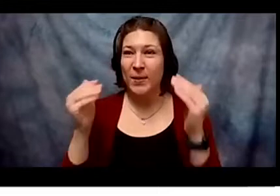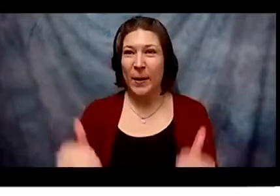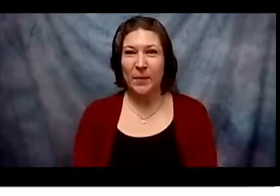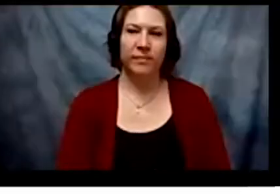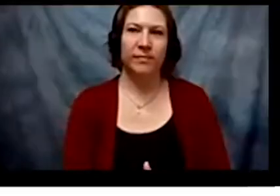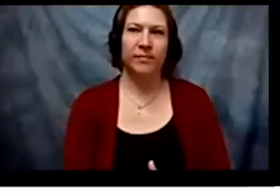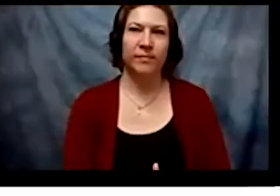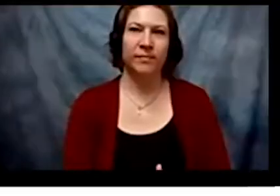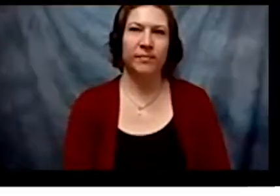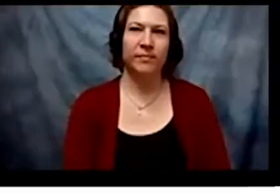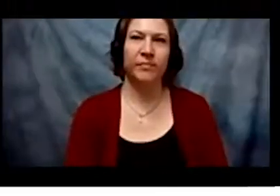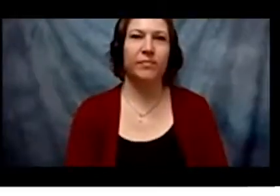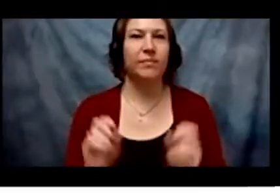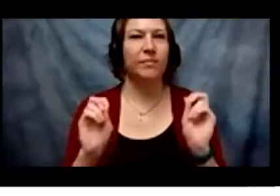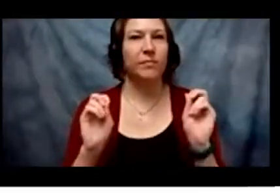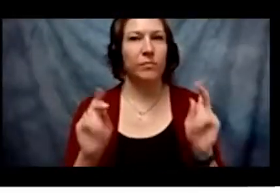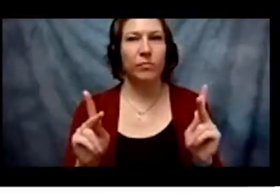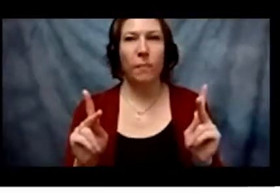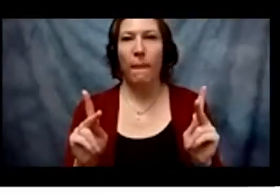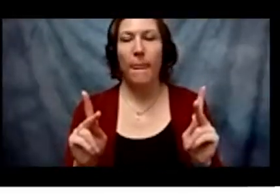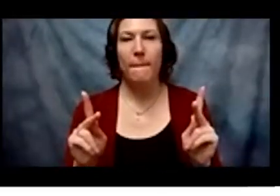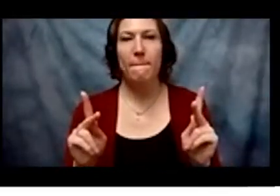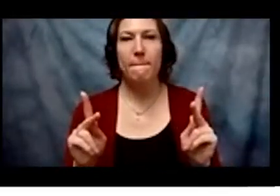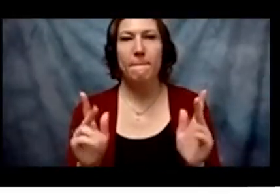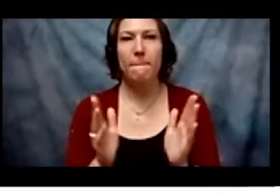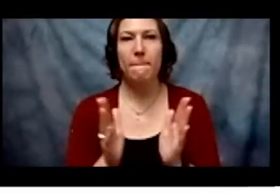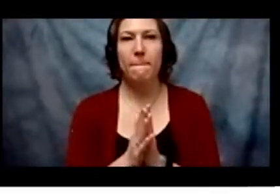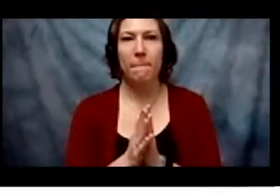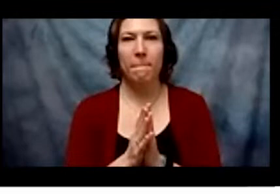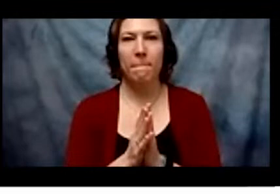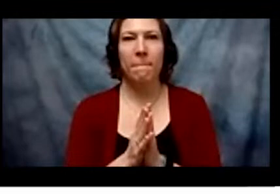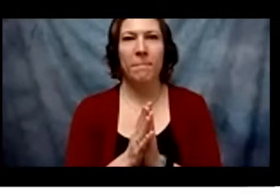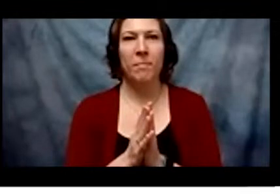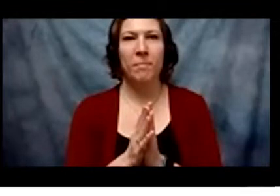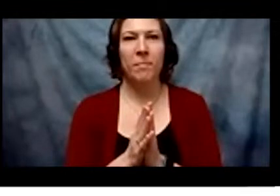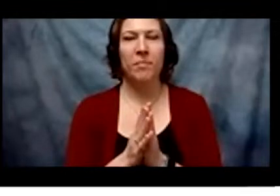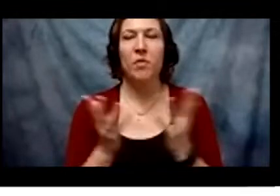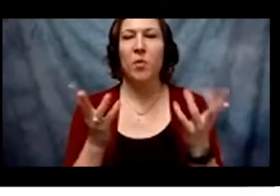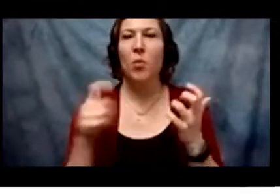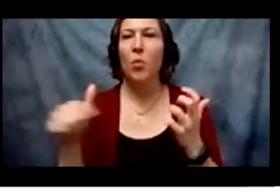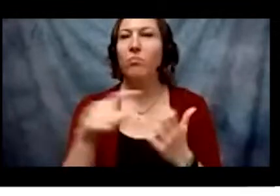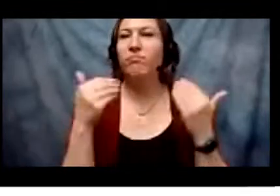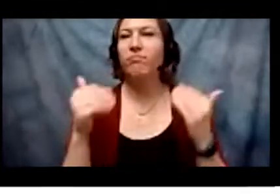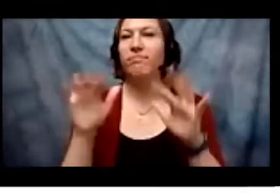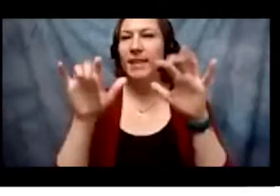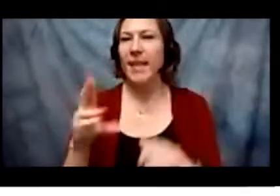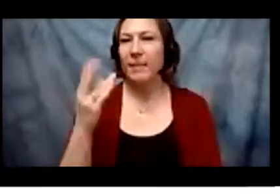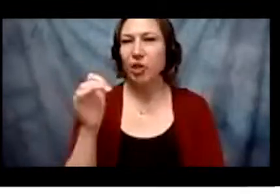Hi everybody. Welcome back. We're just discussing about time because we're running a little short. Welcome back everybody. Let's see here. Alright, so we'd just like you to put in chat what your